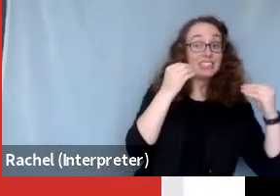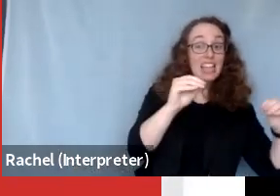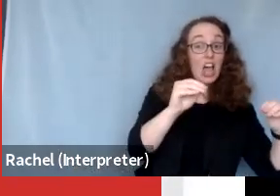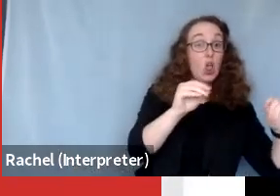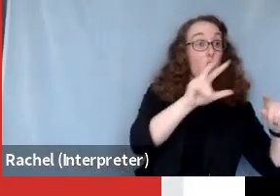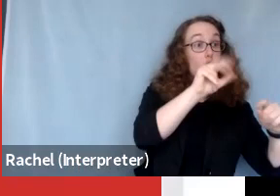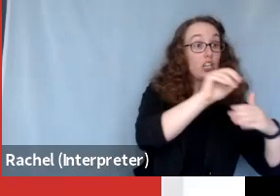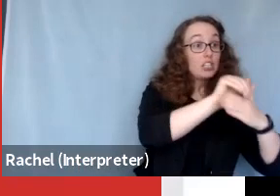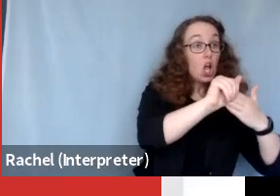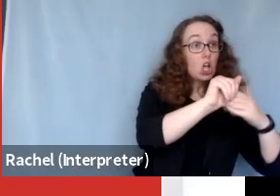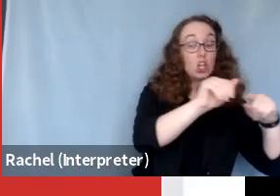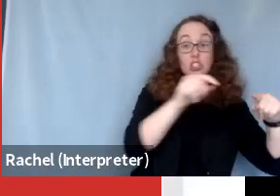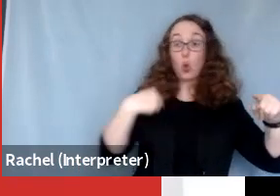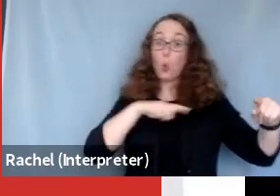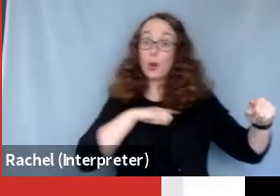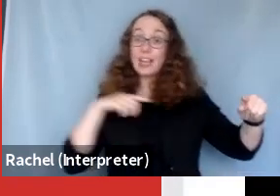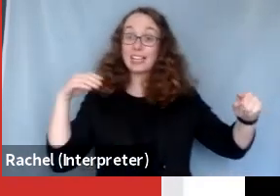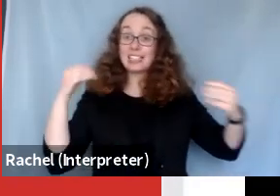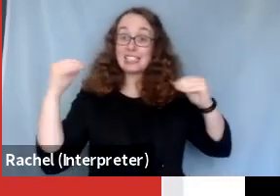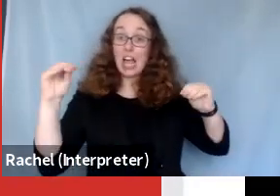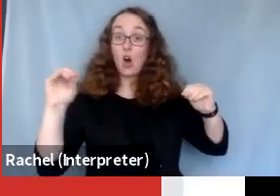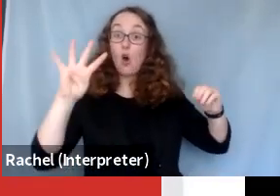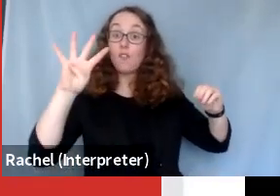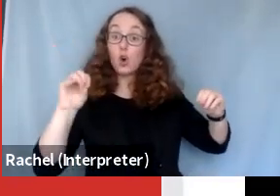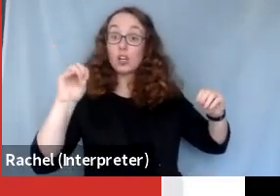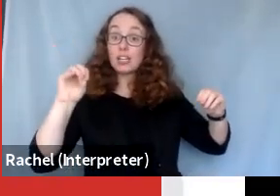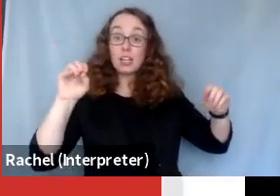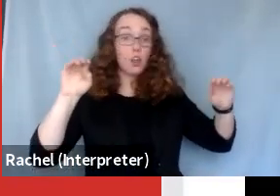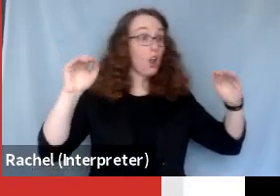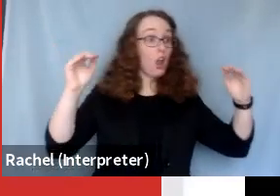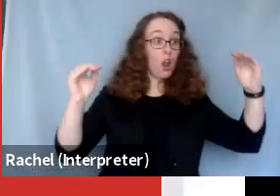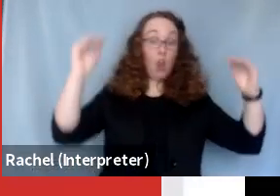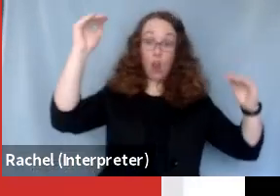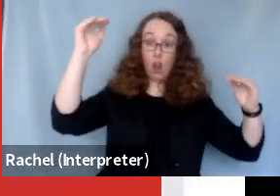to to make you right. There you go that's even better. So I say